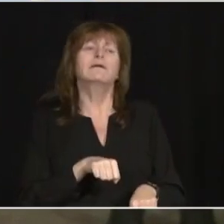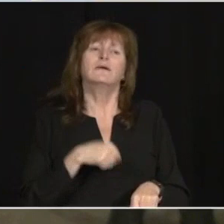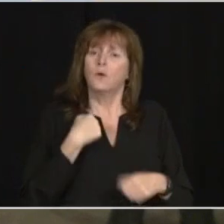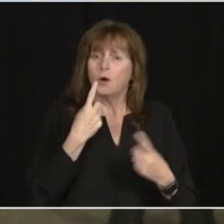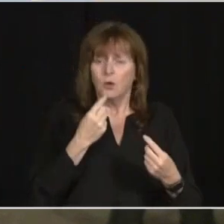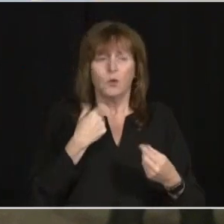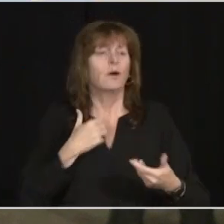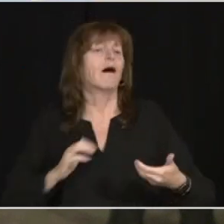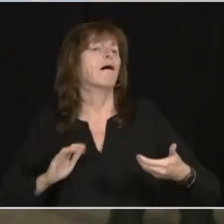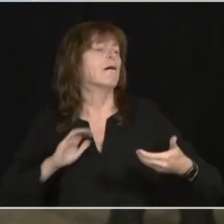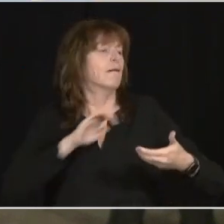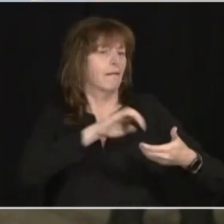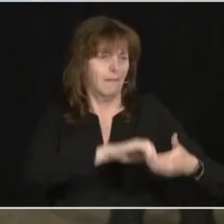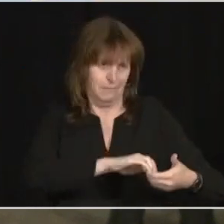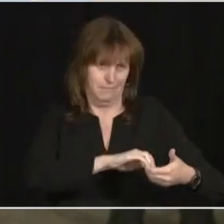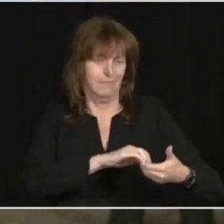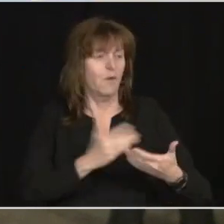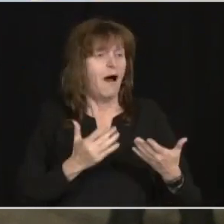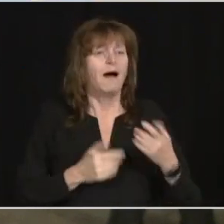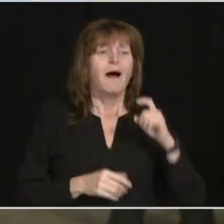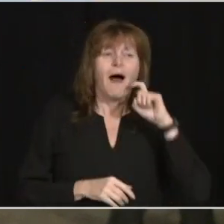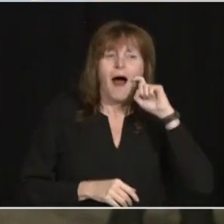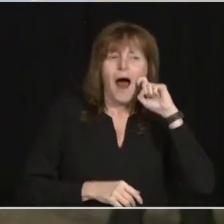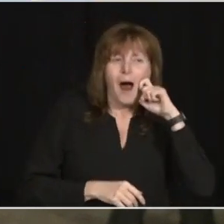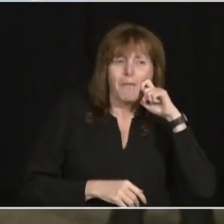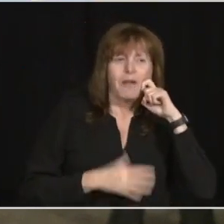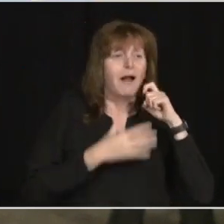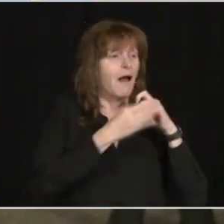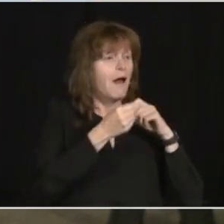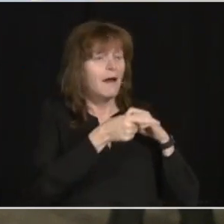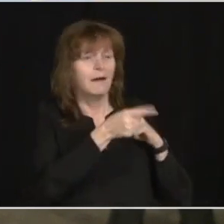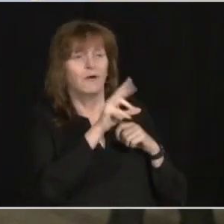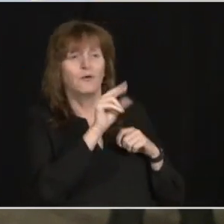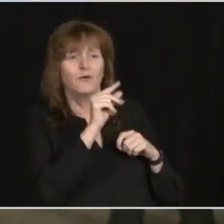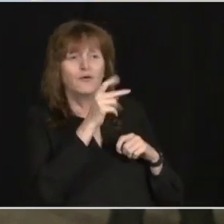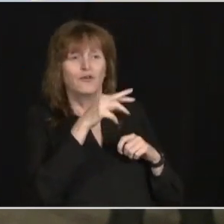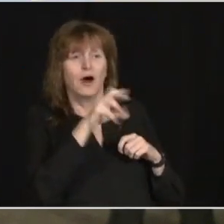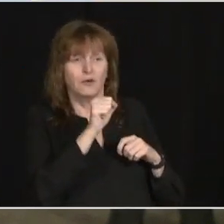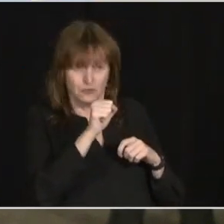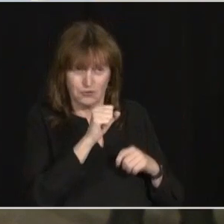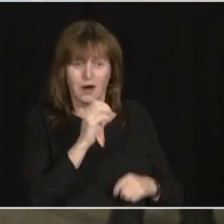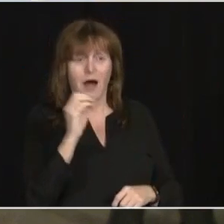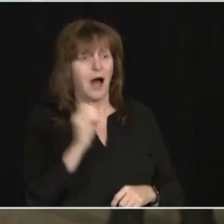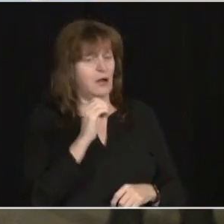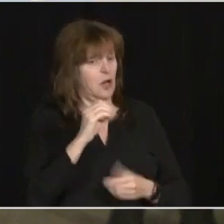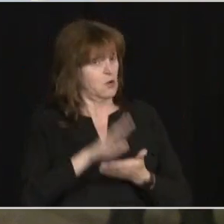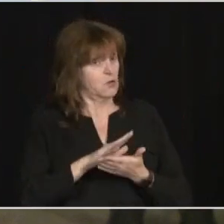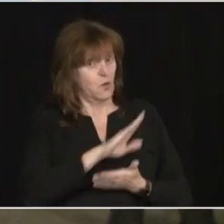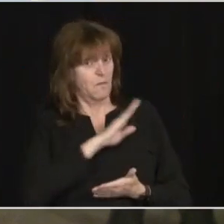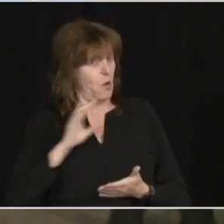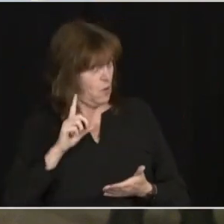between Apple and Rogers with our Ontario school boards. We're purchasing iPads at discounted prices